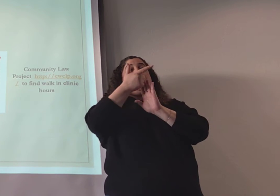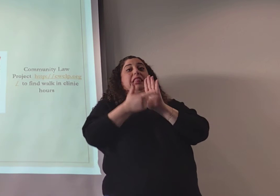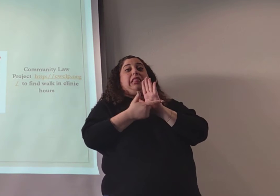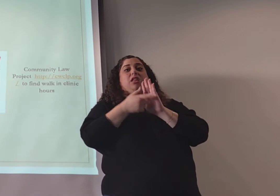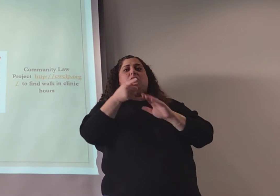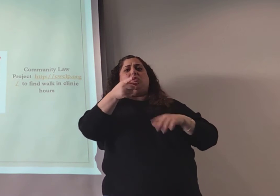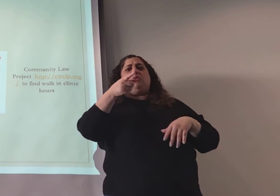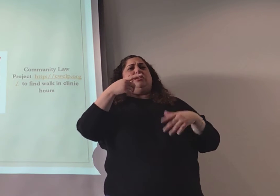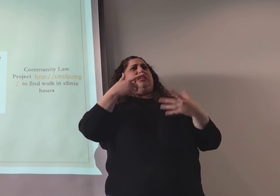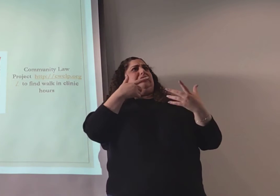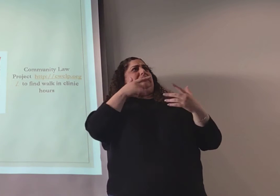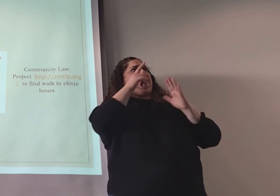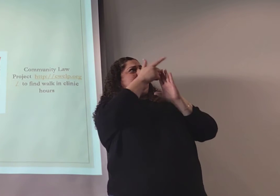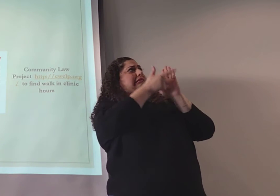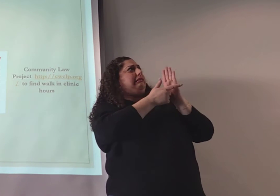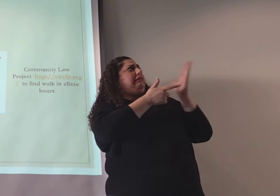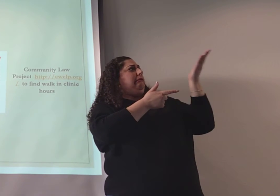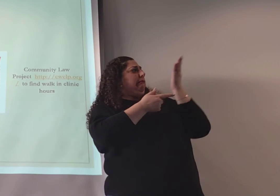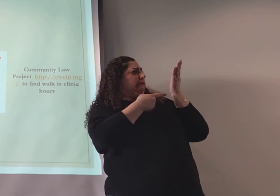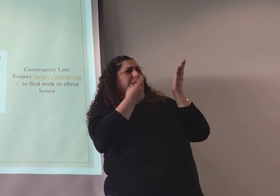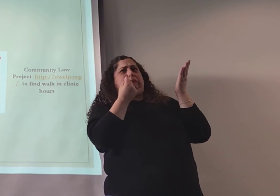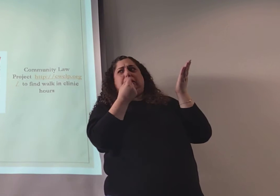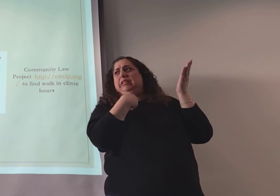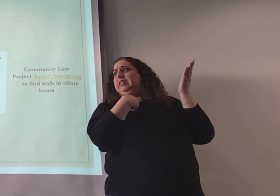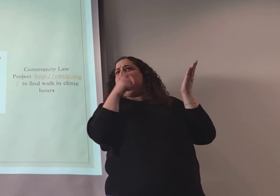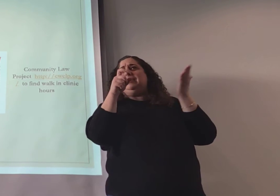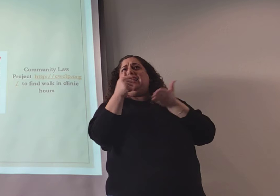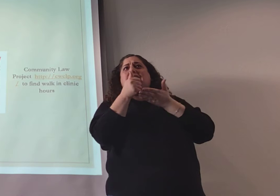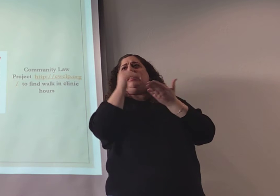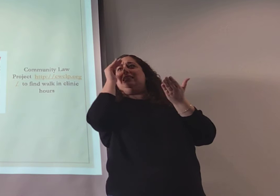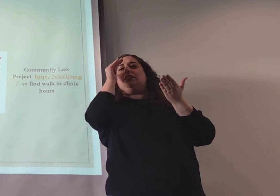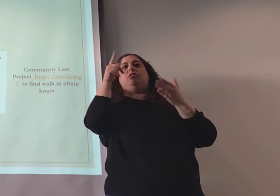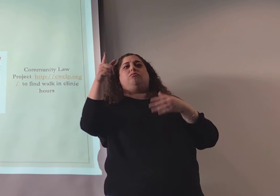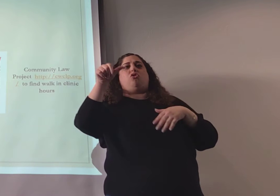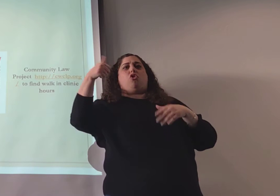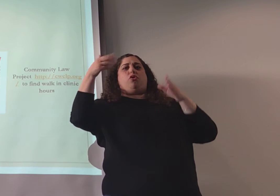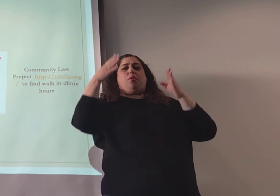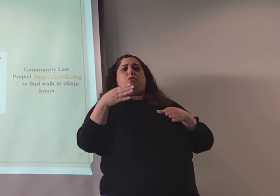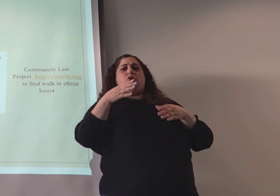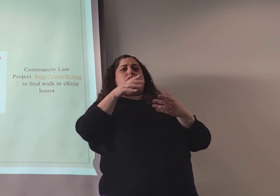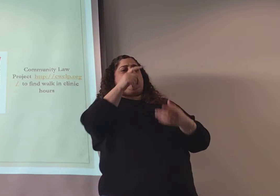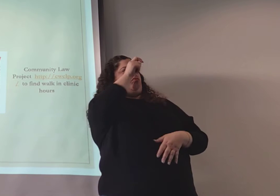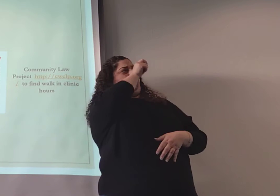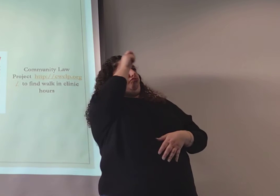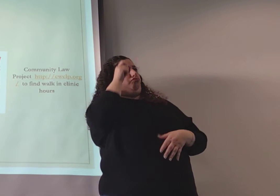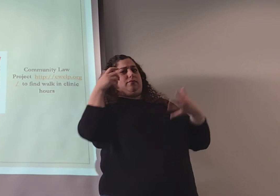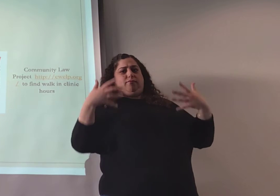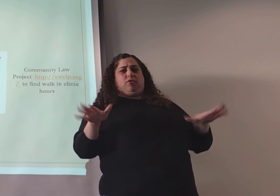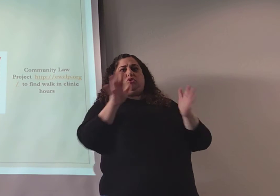They're so swamped right now with calls that they can't really help with other issues.